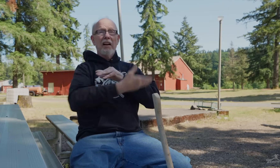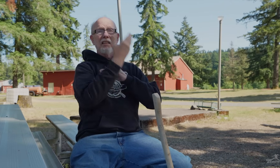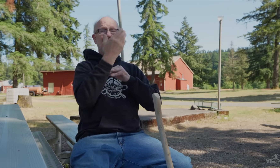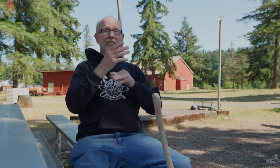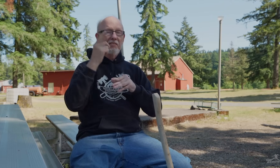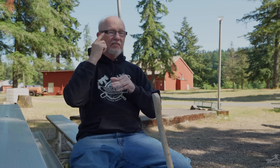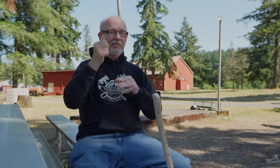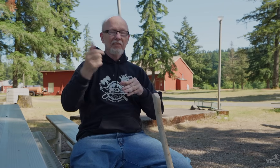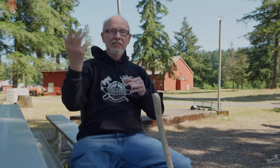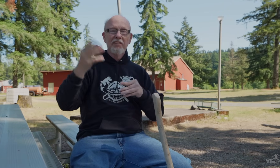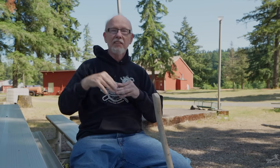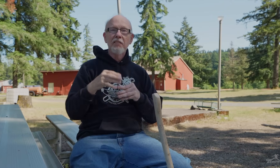you can still sit and enjoy the fire.